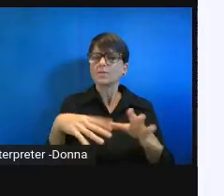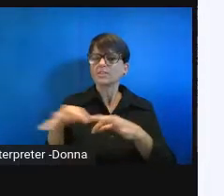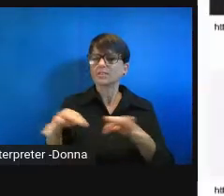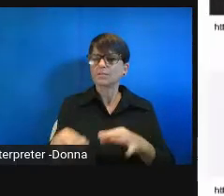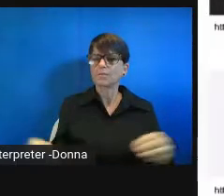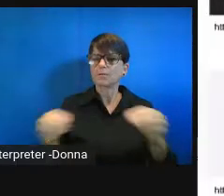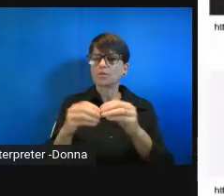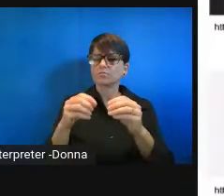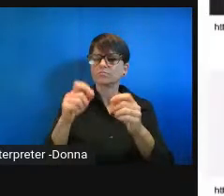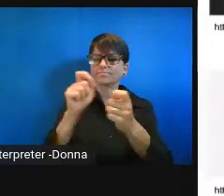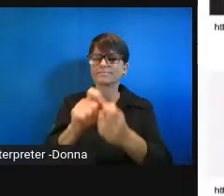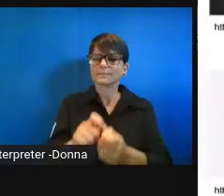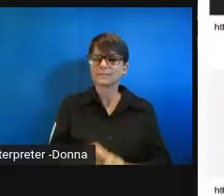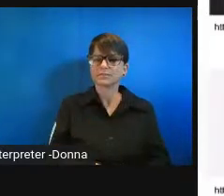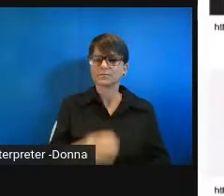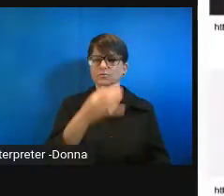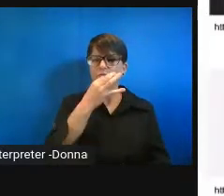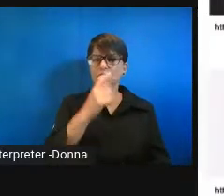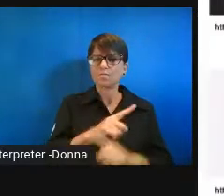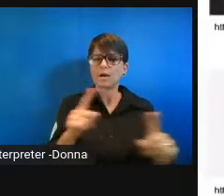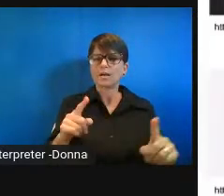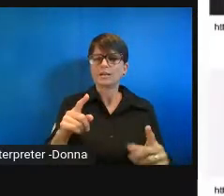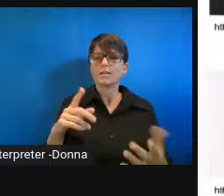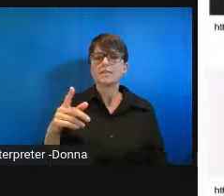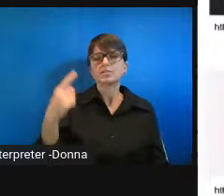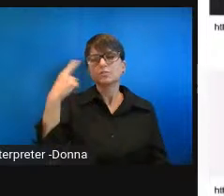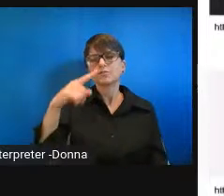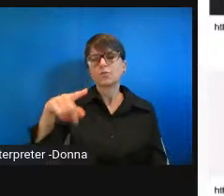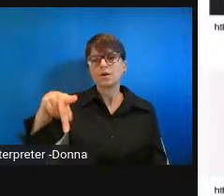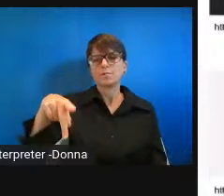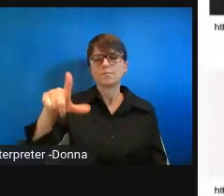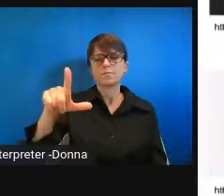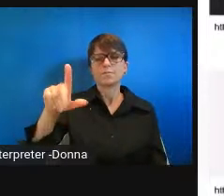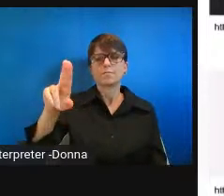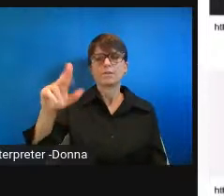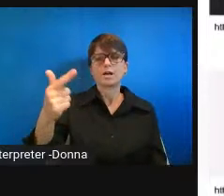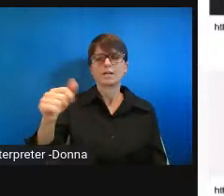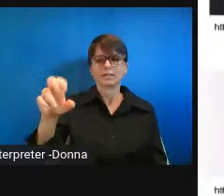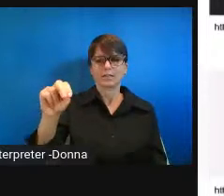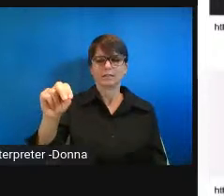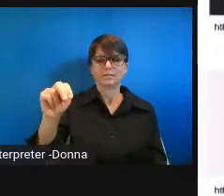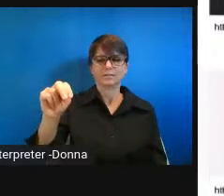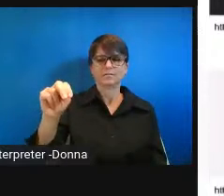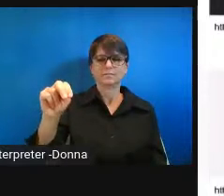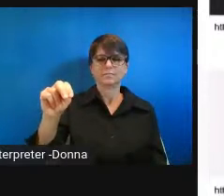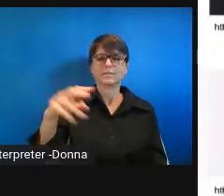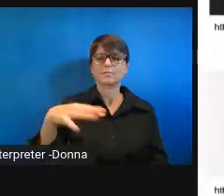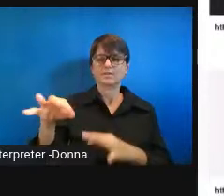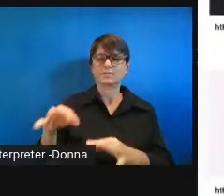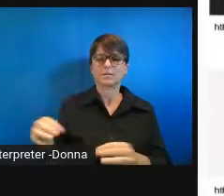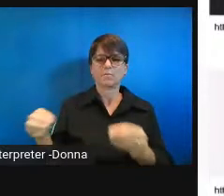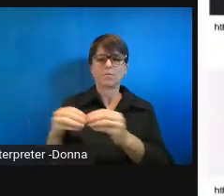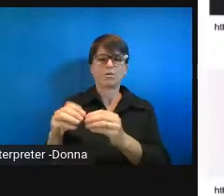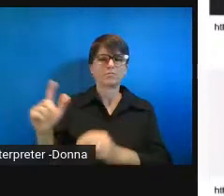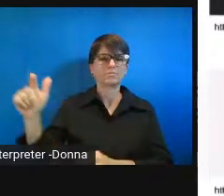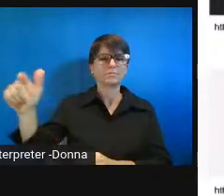We have also created accessibility statement Plugin and I will tell you in more detail about this plug-in .